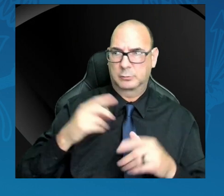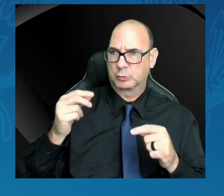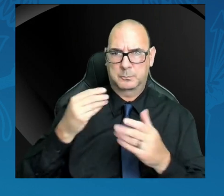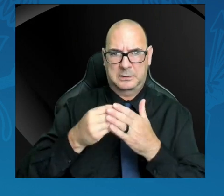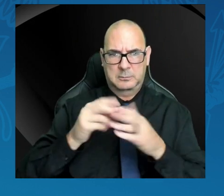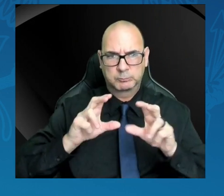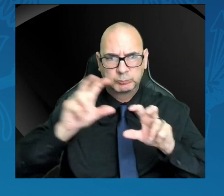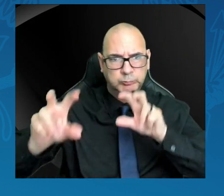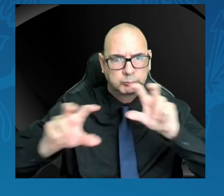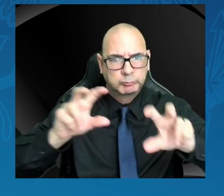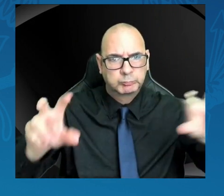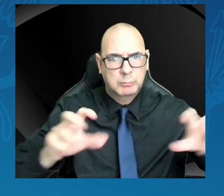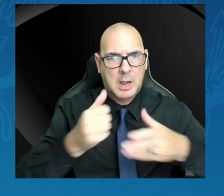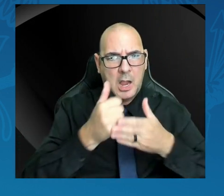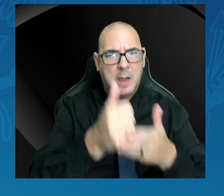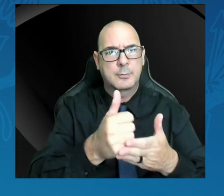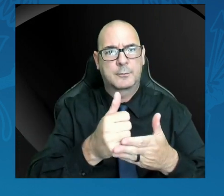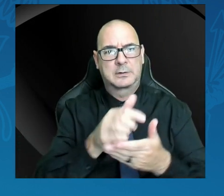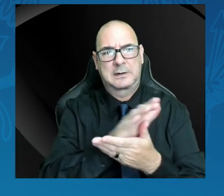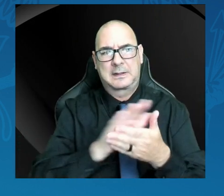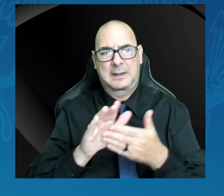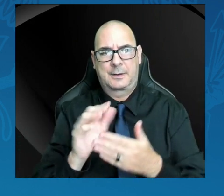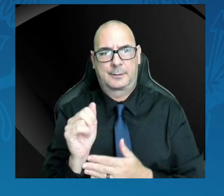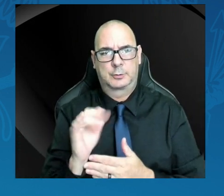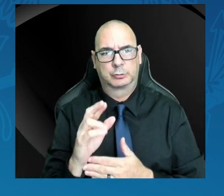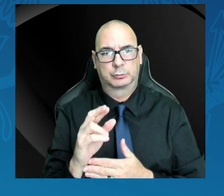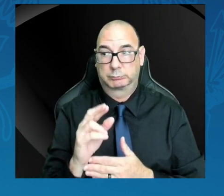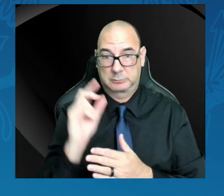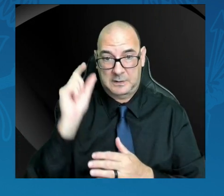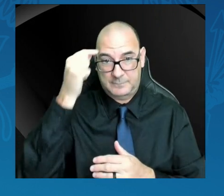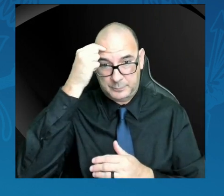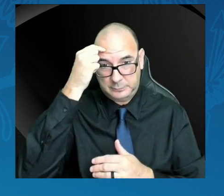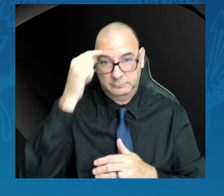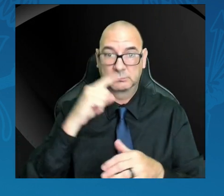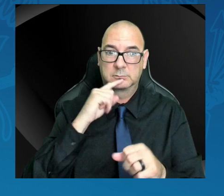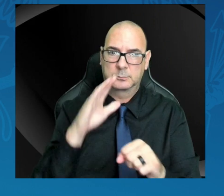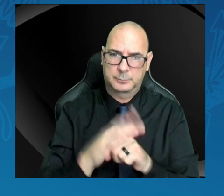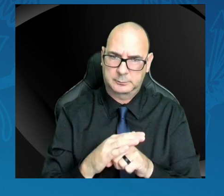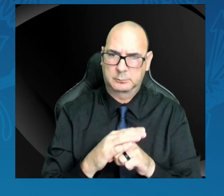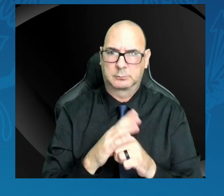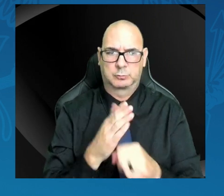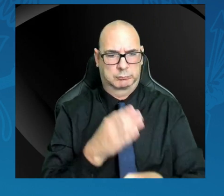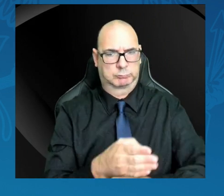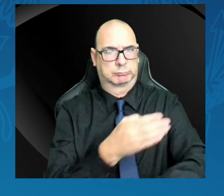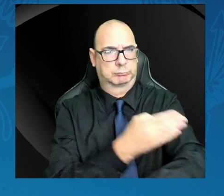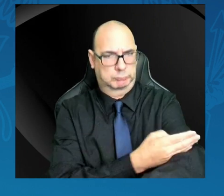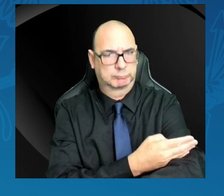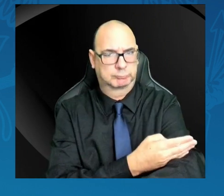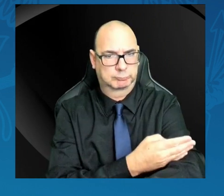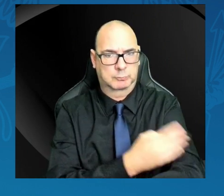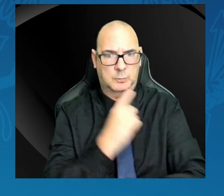to advancing environmental justice and EPA's longstanding dedication to supporting underserved communities,